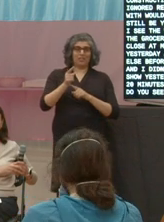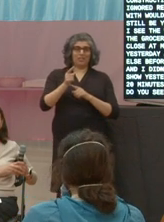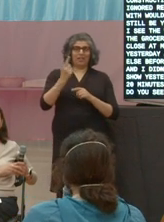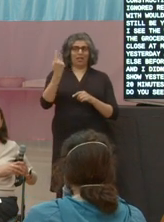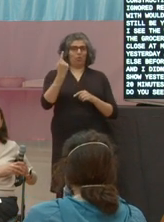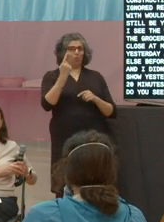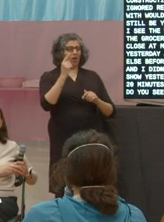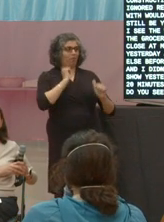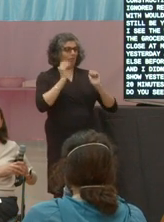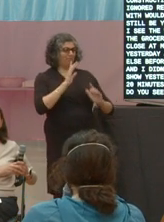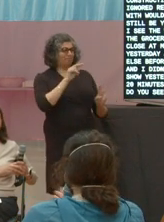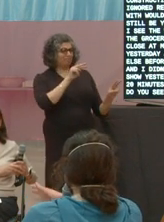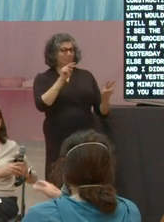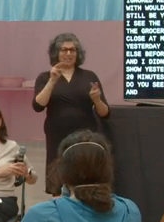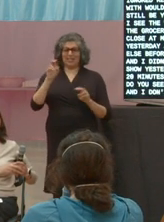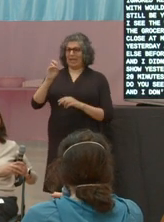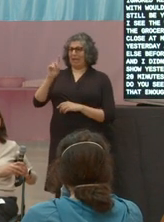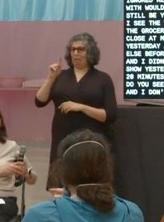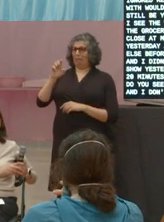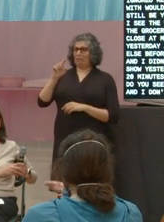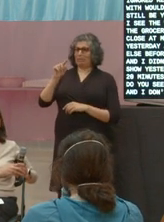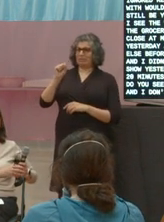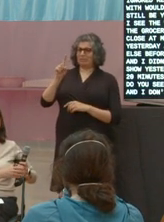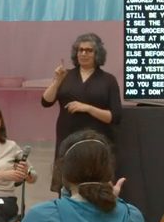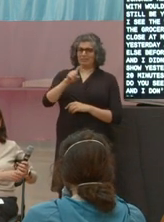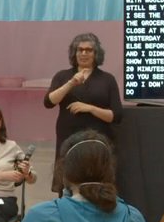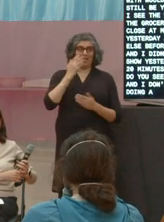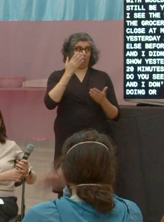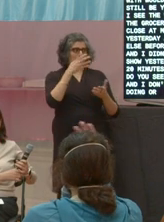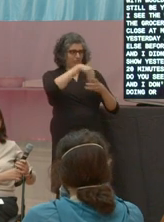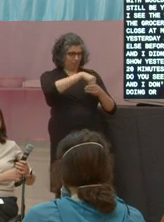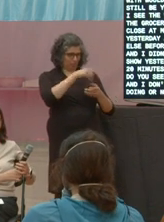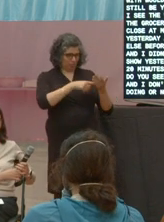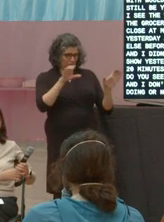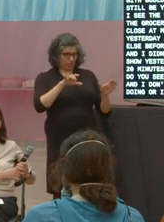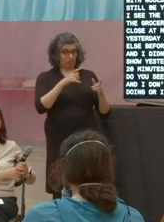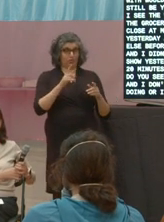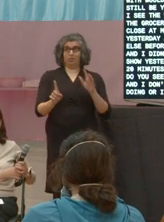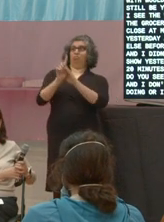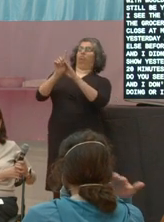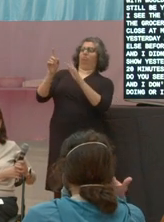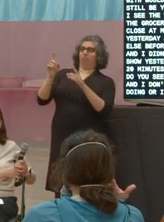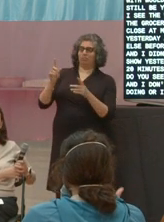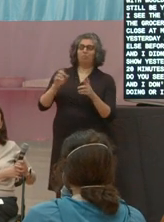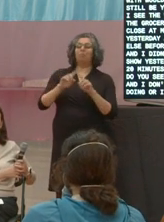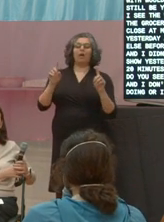performers, and I don't know if that's a score they were doing or that was just like spontaneous. But I didn't see